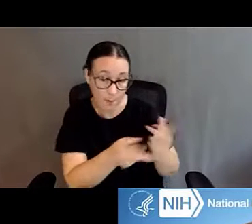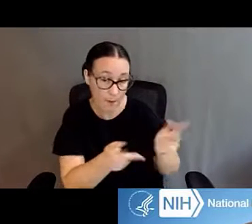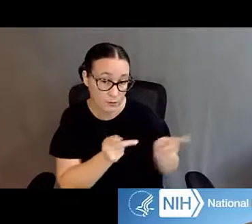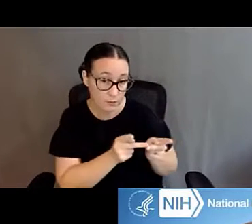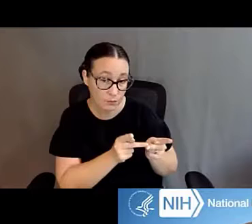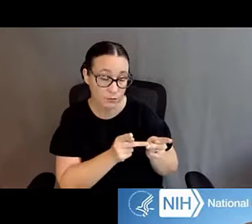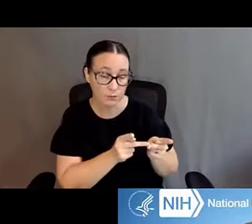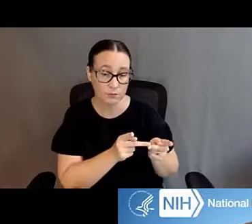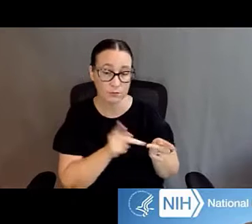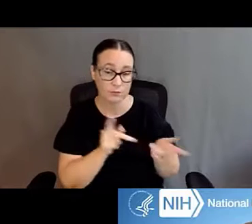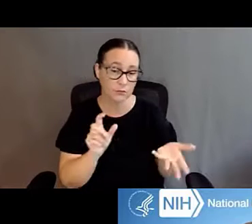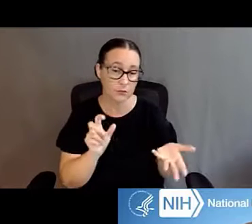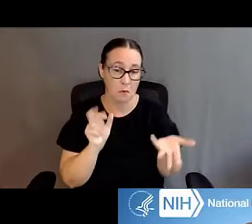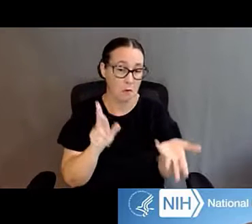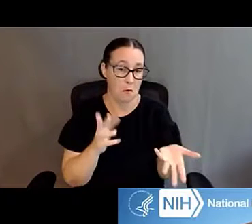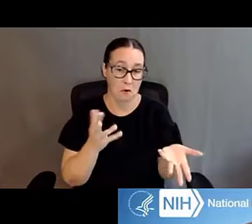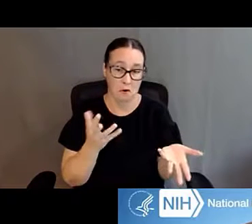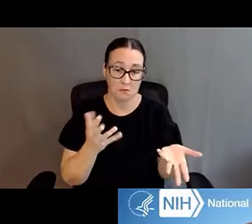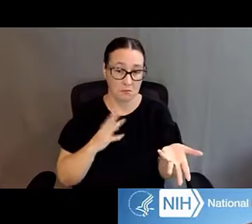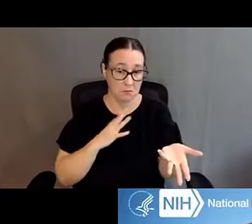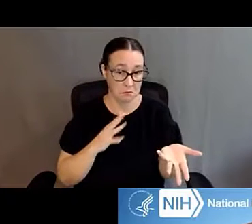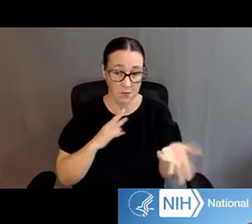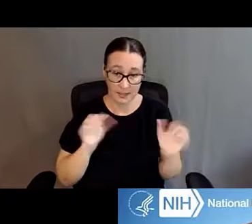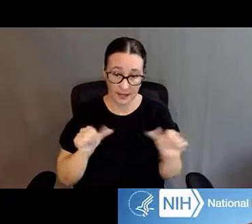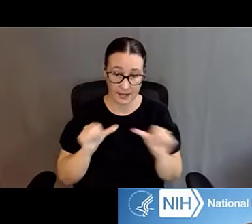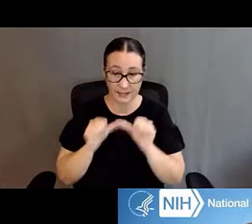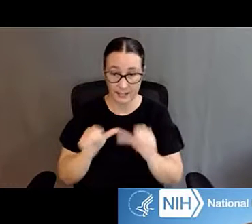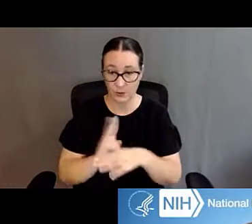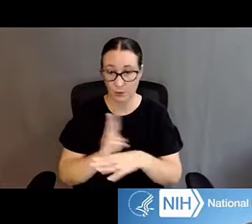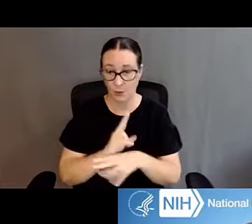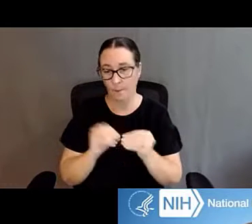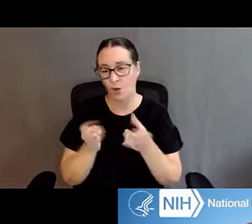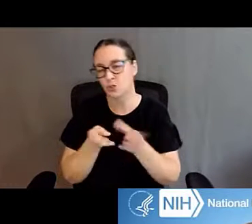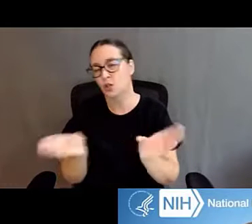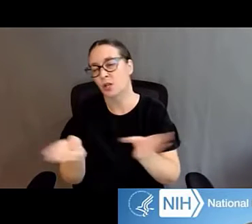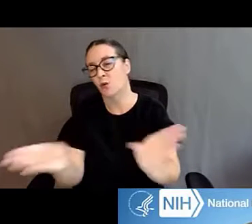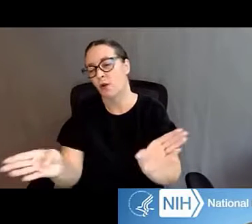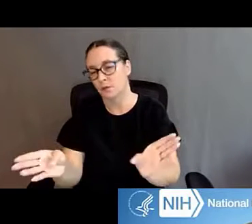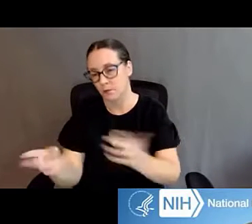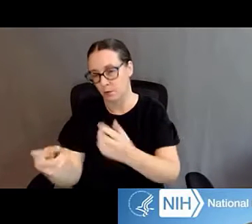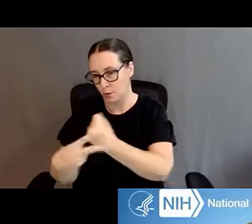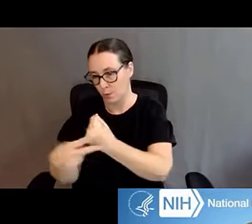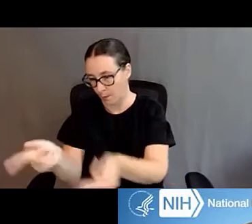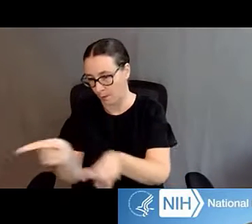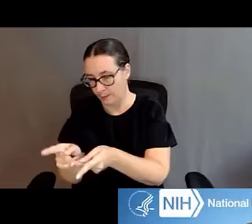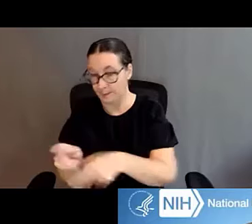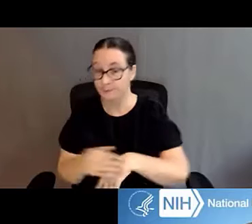or is it okay to continue to use those generalist repositories? Julia Slutsman: So that's a really good question,